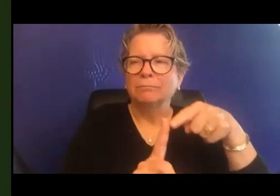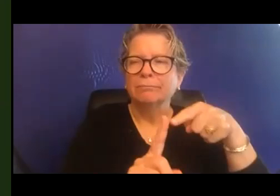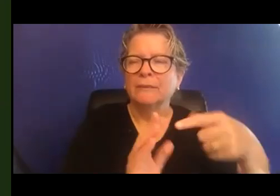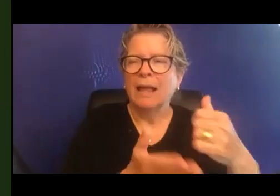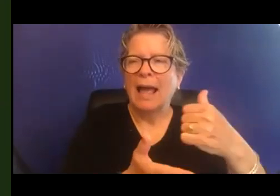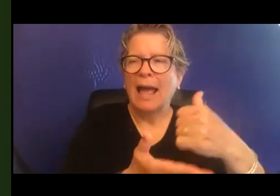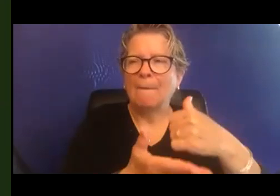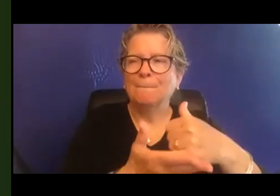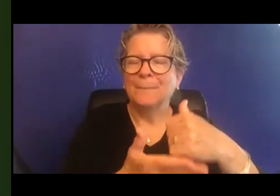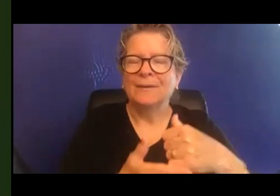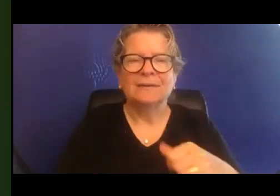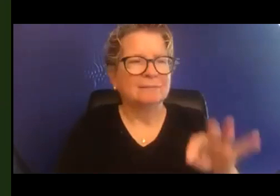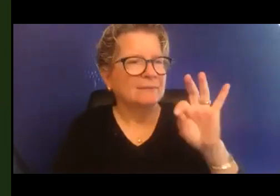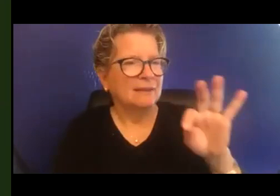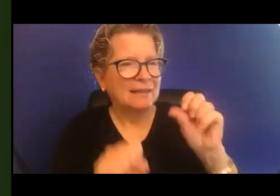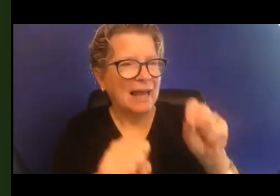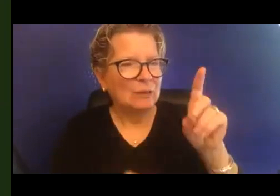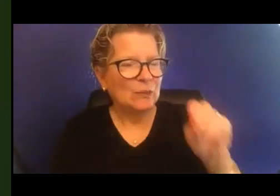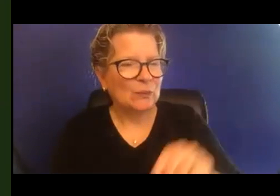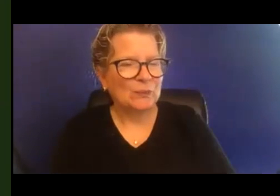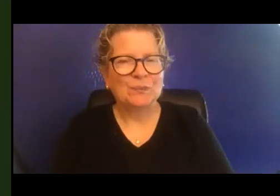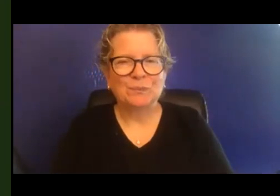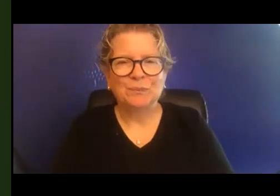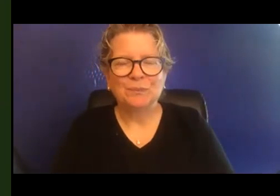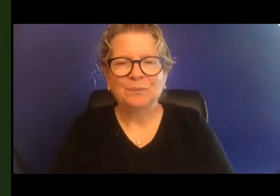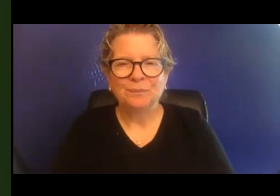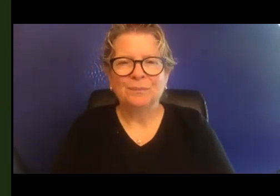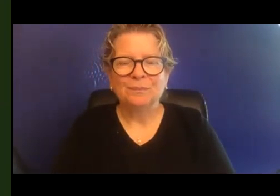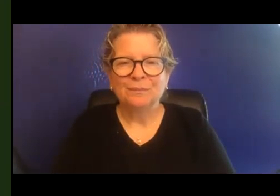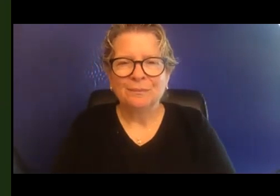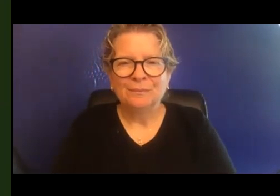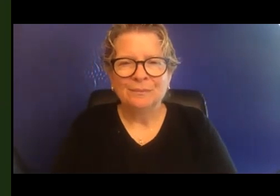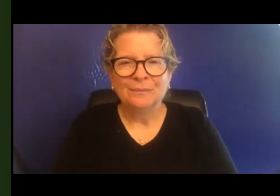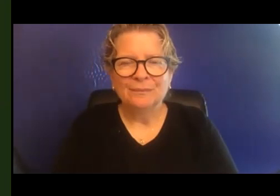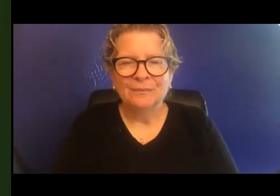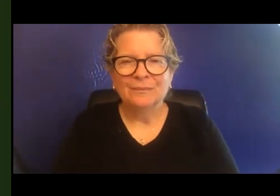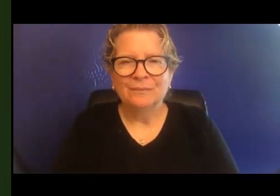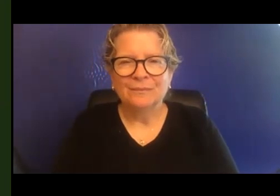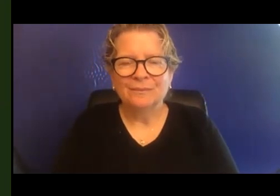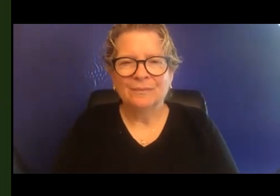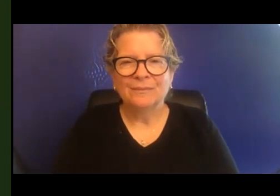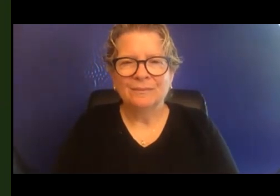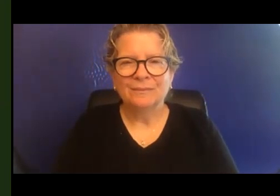And then give me the pointer and I can answer the question. Absolutely.